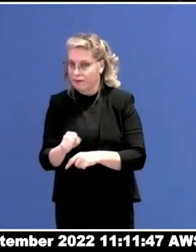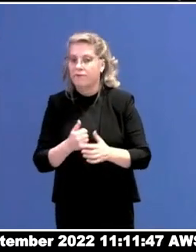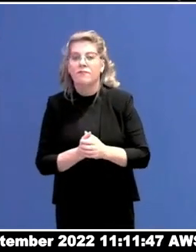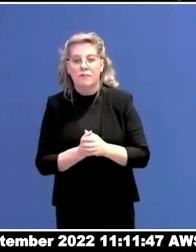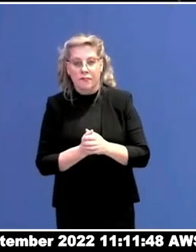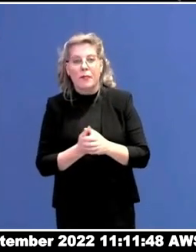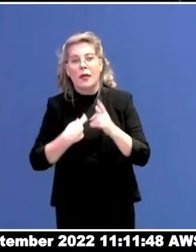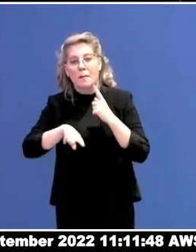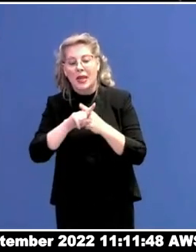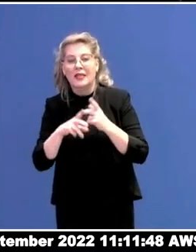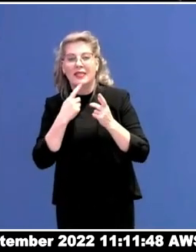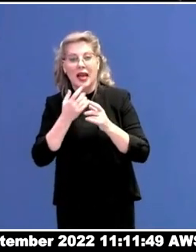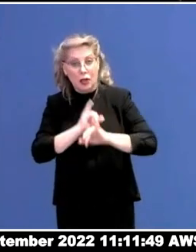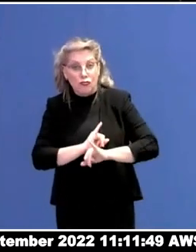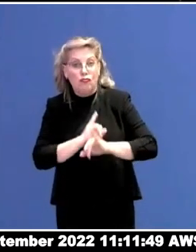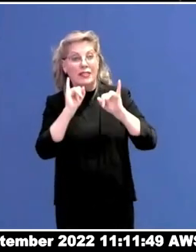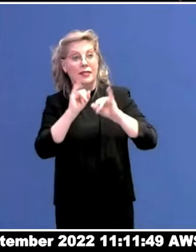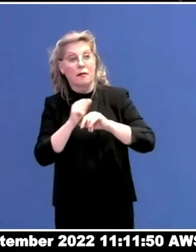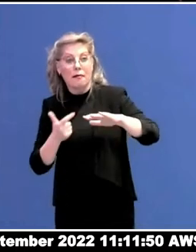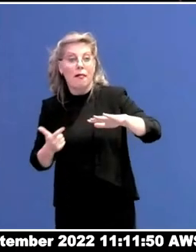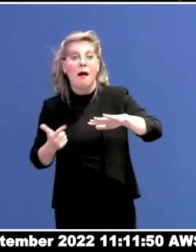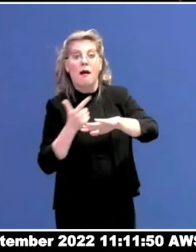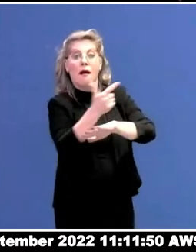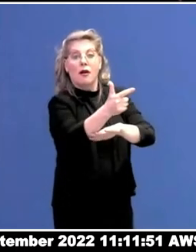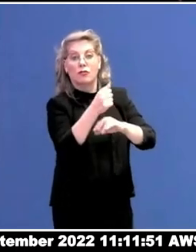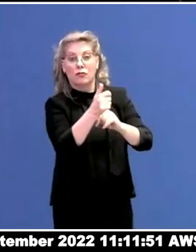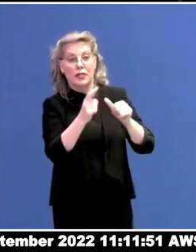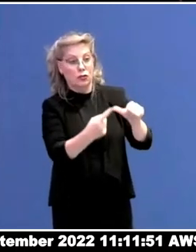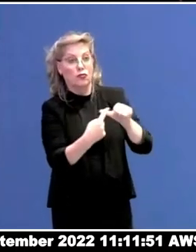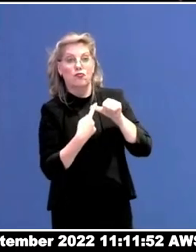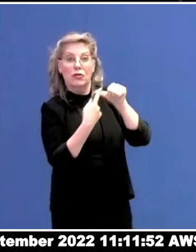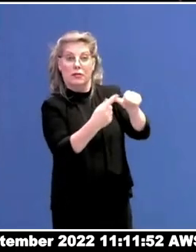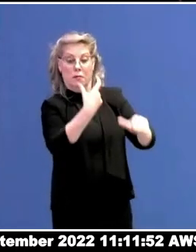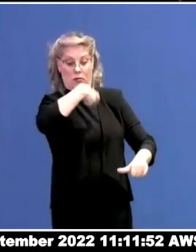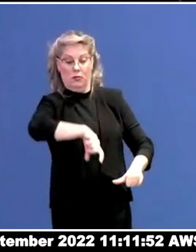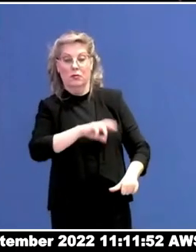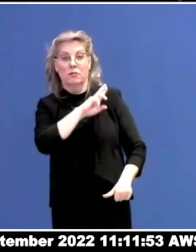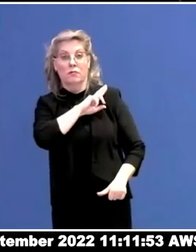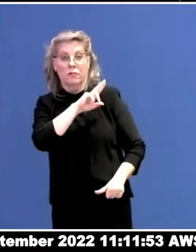Responder in Western Australia with the National Indigenous Critical Response Service? MS KRAKOUER: That's correct.